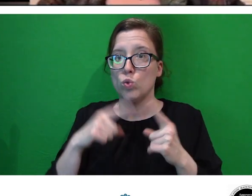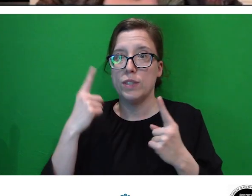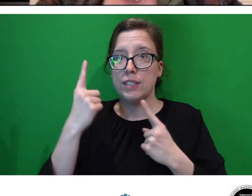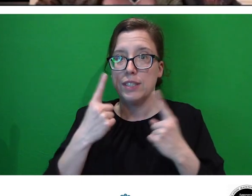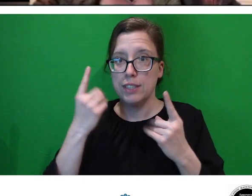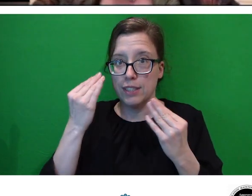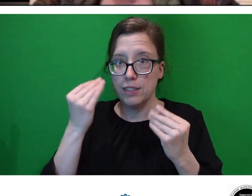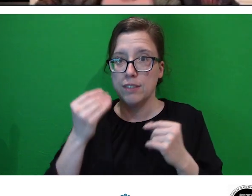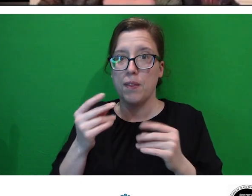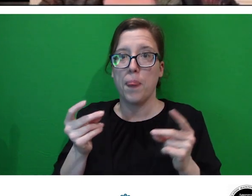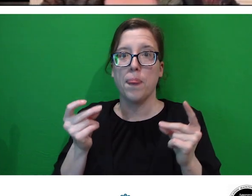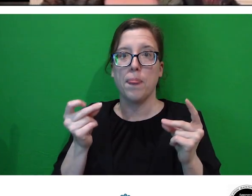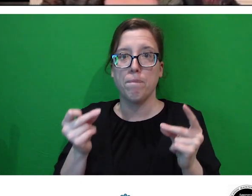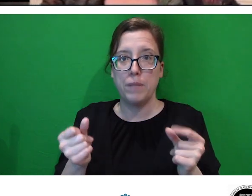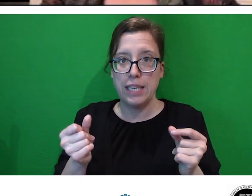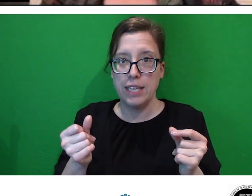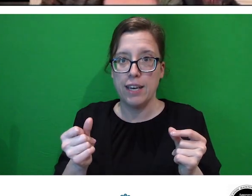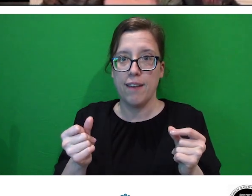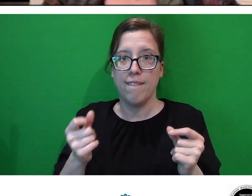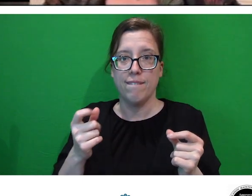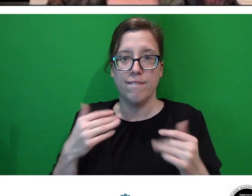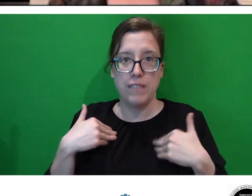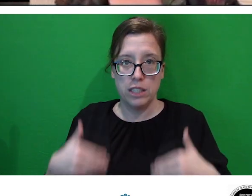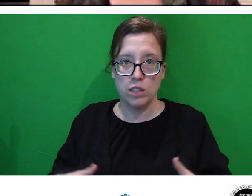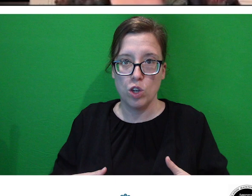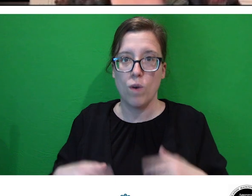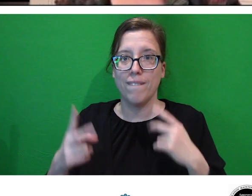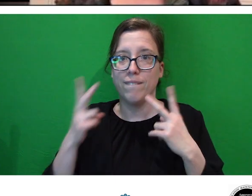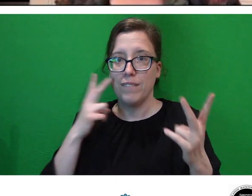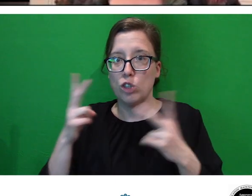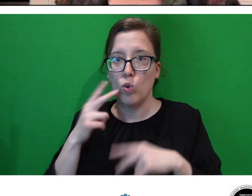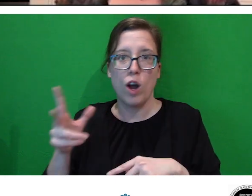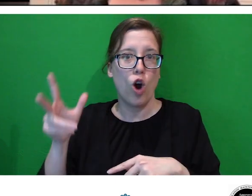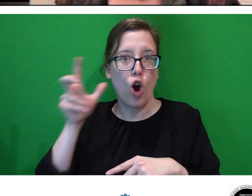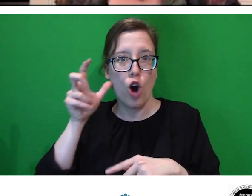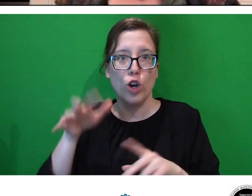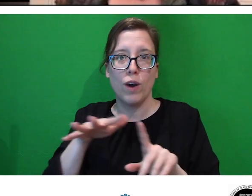For every single learning activity, partners of the learner with deafblindness must take